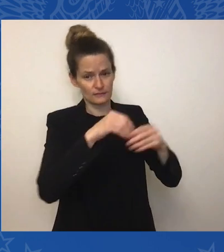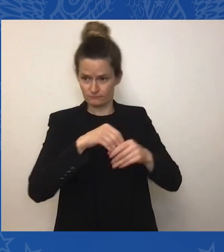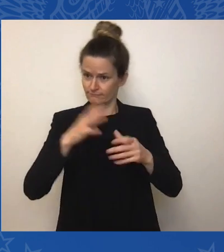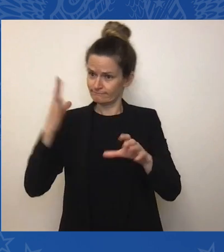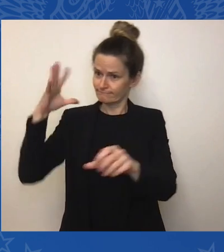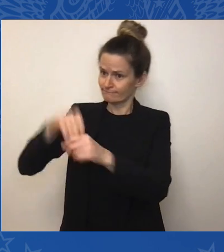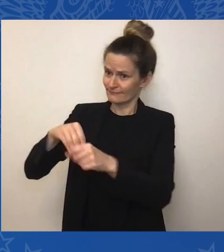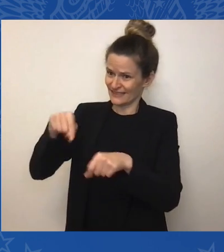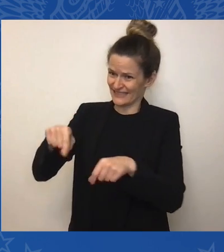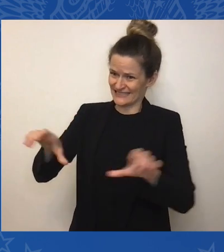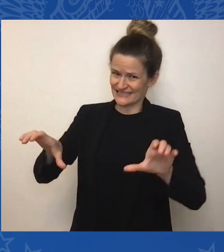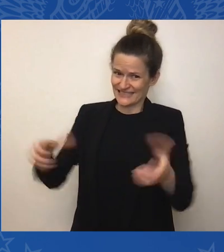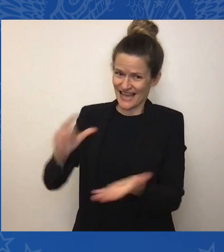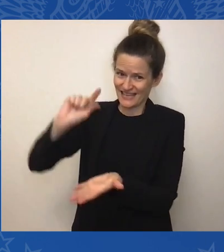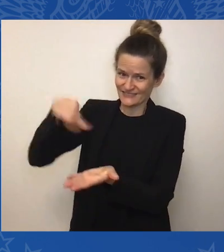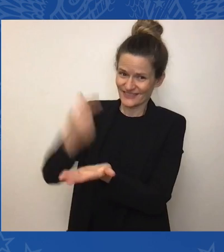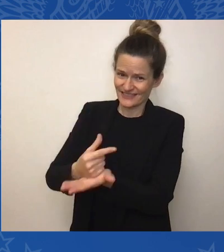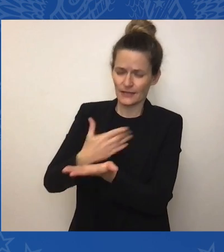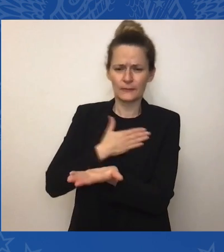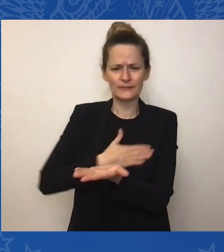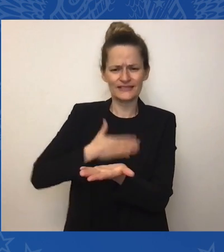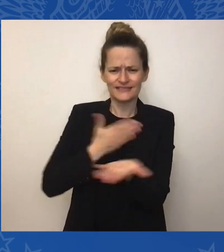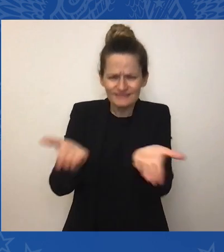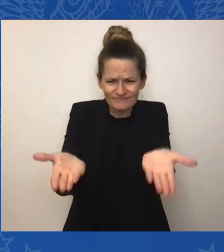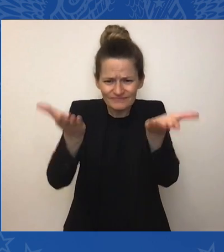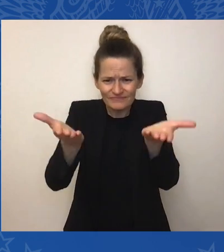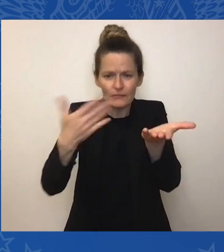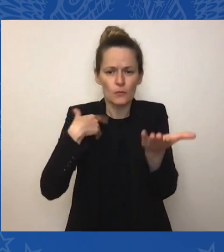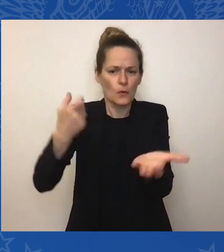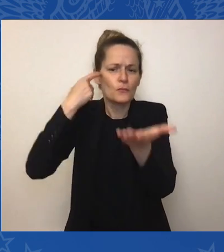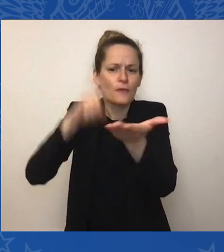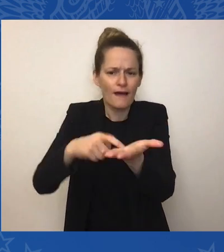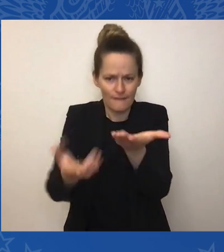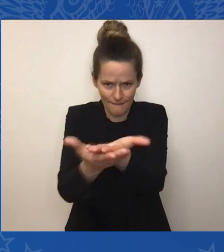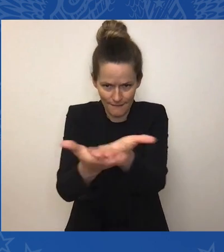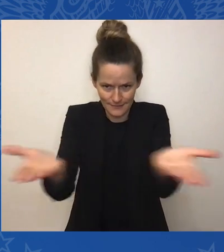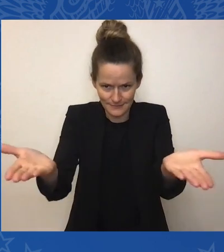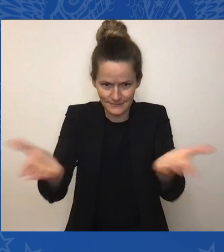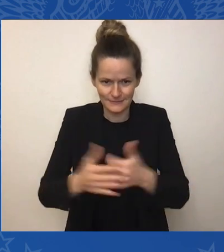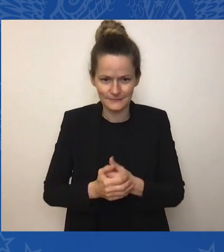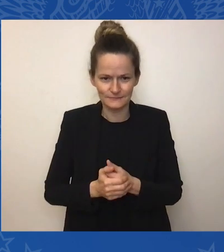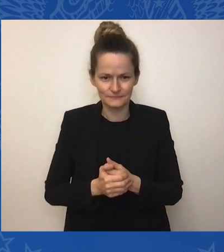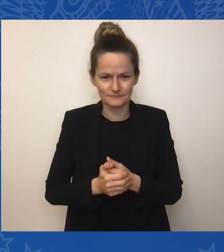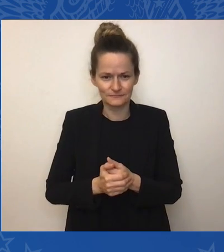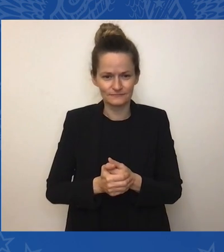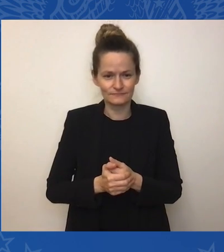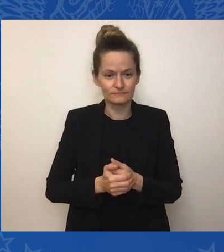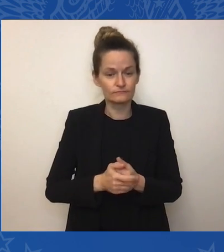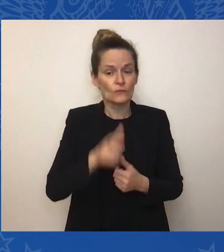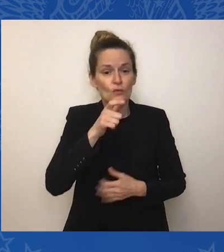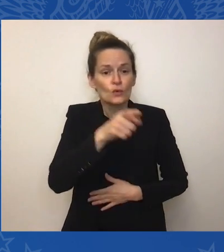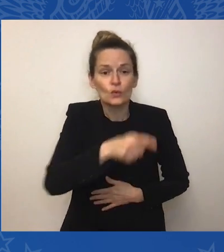And for all those of you who are joining the service or about to join the finest group of warriors the world has ever seen --